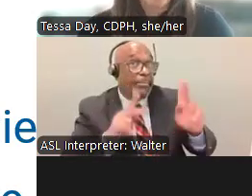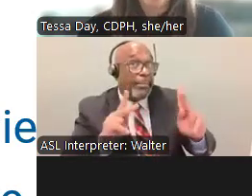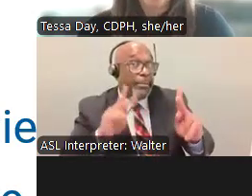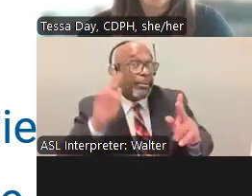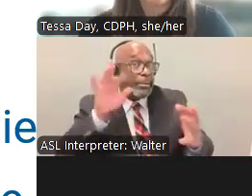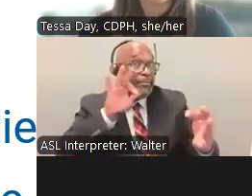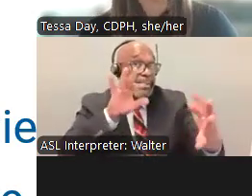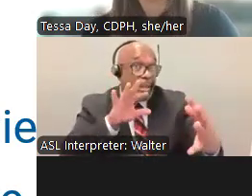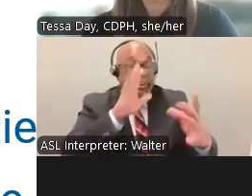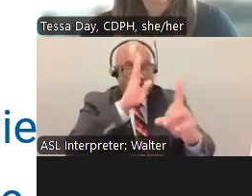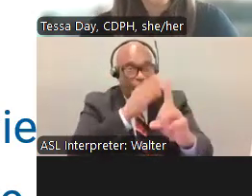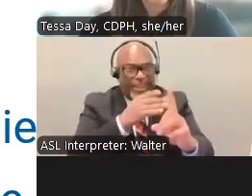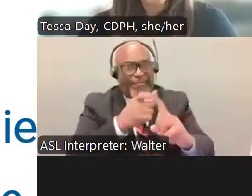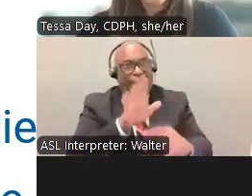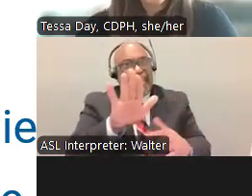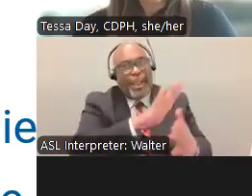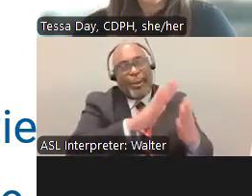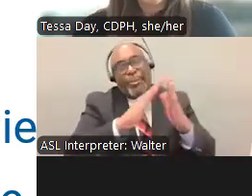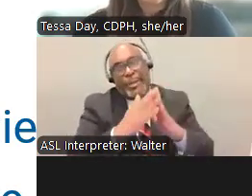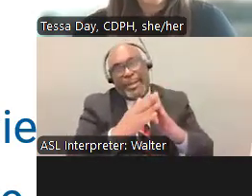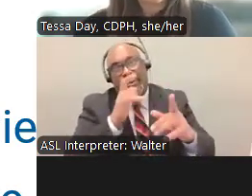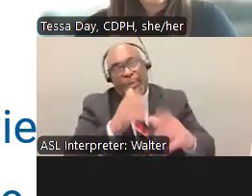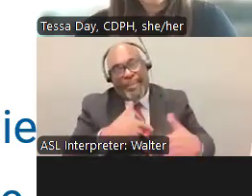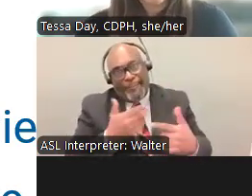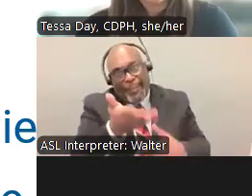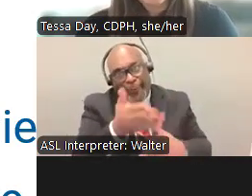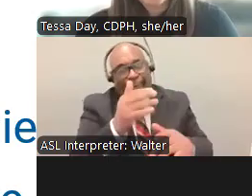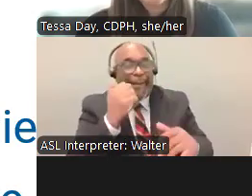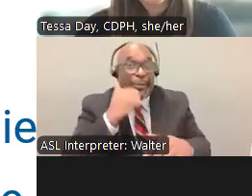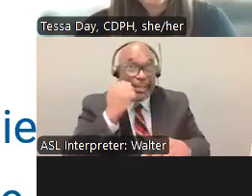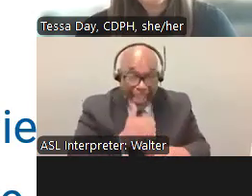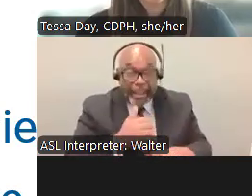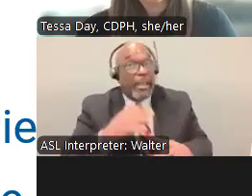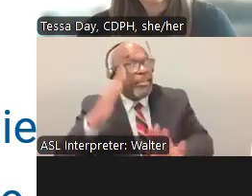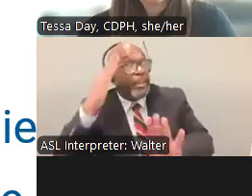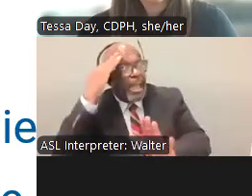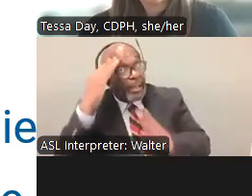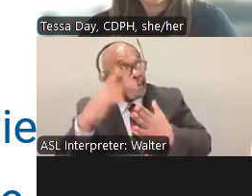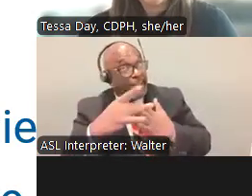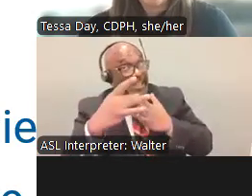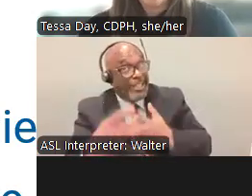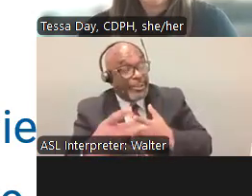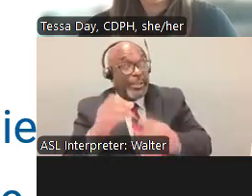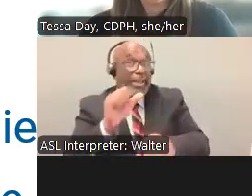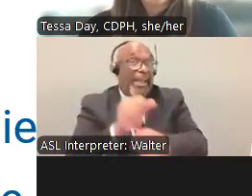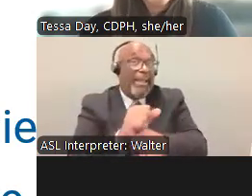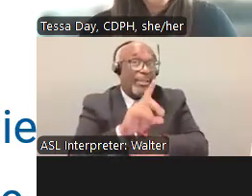13:37:00 their communities every day. 13:37:01 And the knowledge and the leadership 13:37:04 and the efforts of the disability 13:37:06 community have really shaped